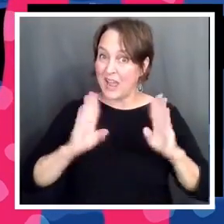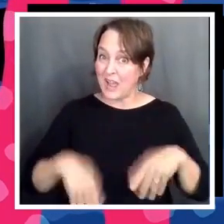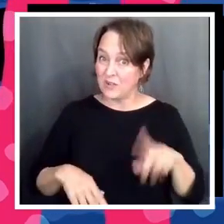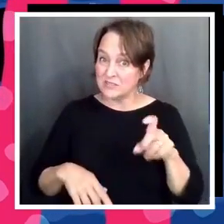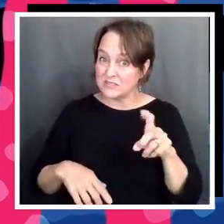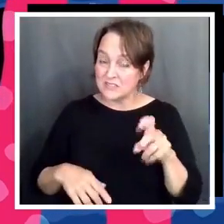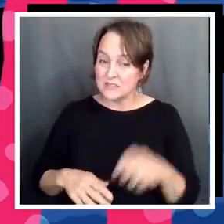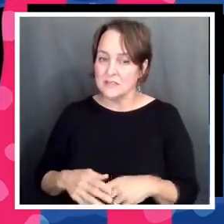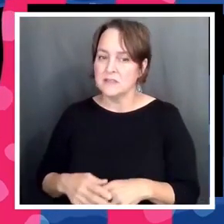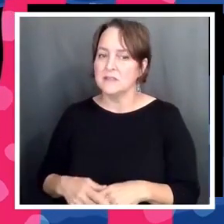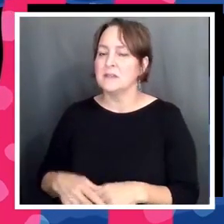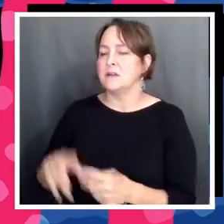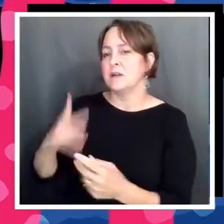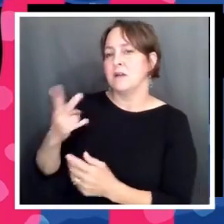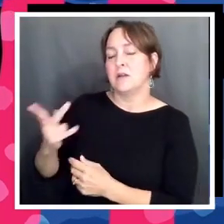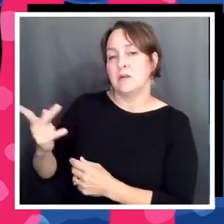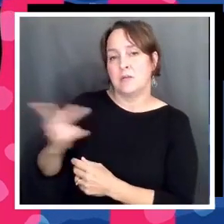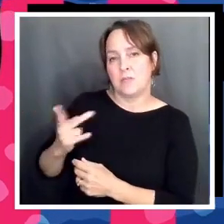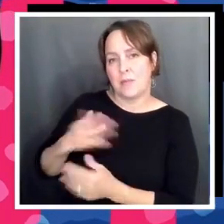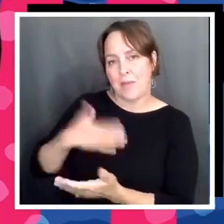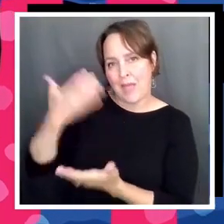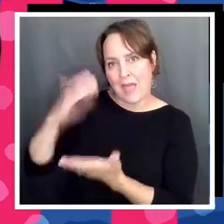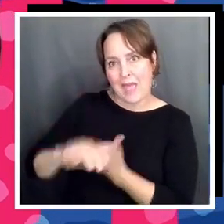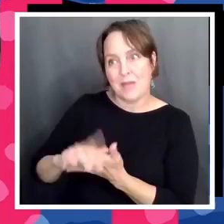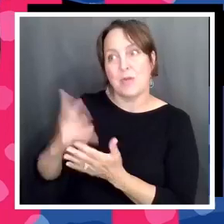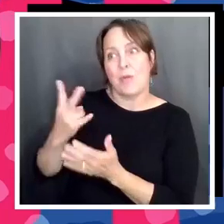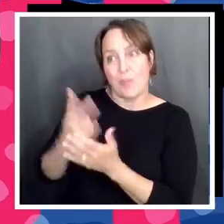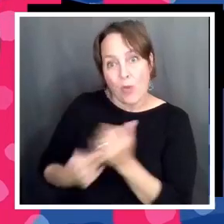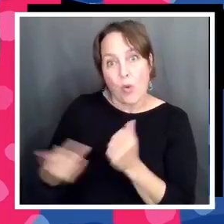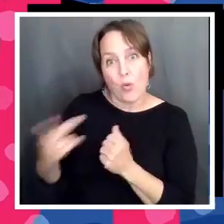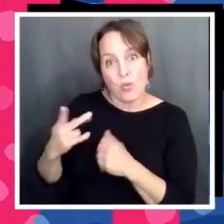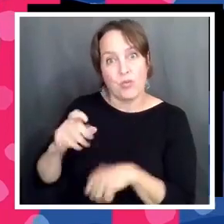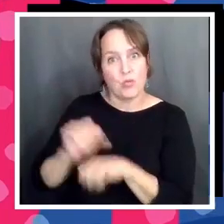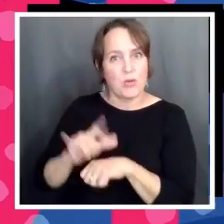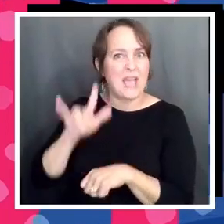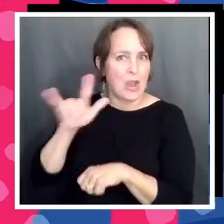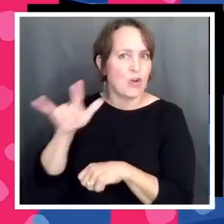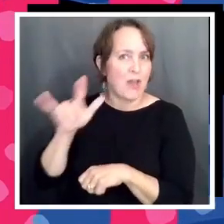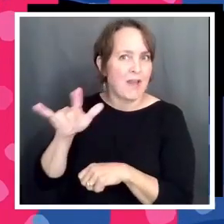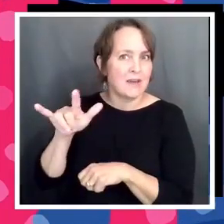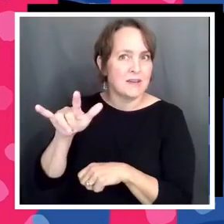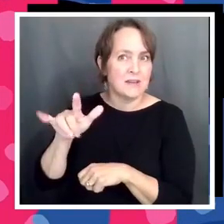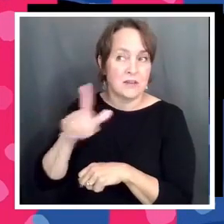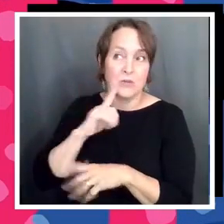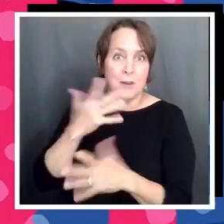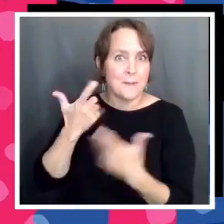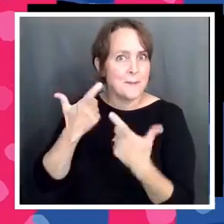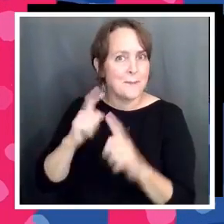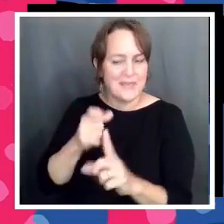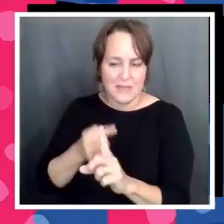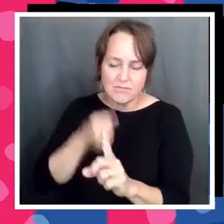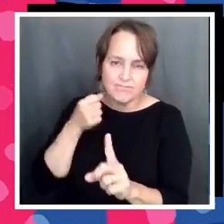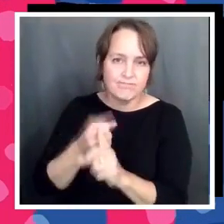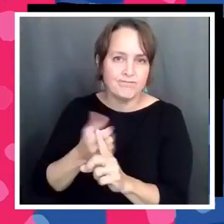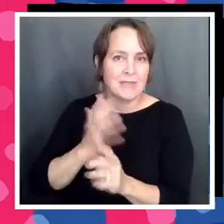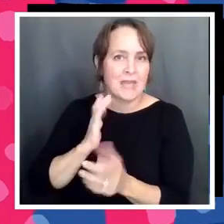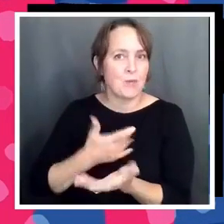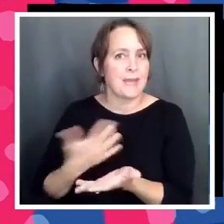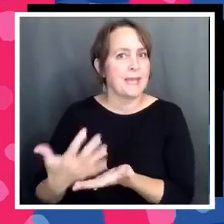FILE YOUR TAXES NEXT YEAR, WHAT KIND OF A DIFFERENCE WILL THAT